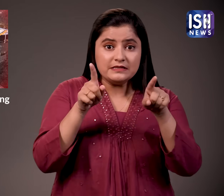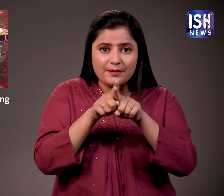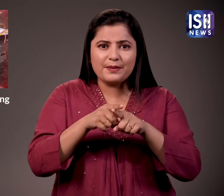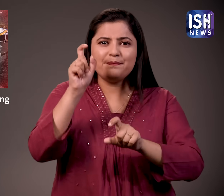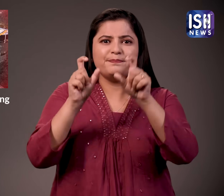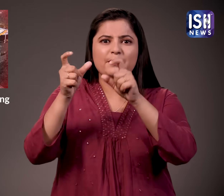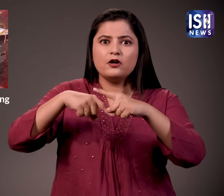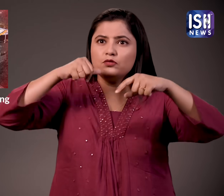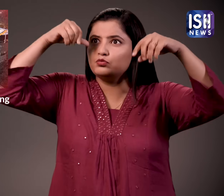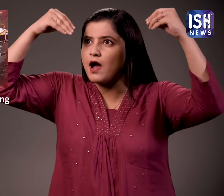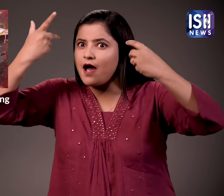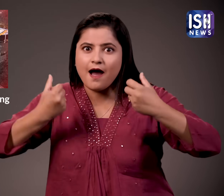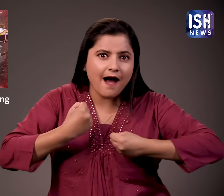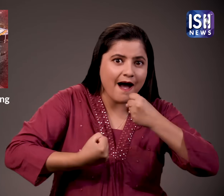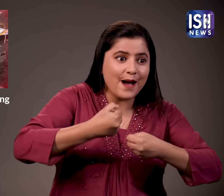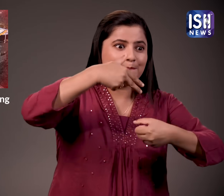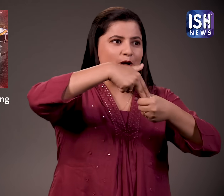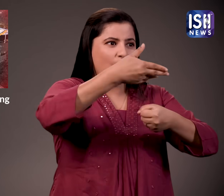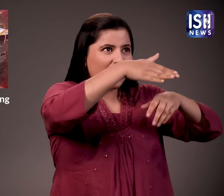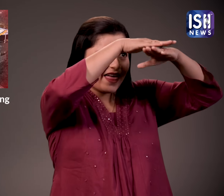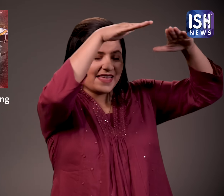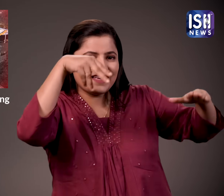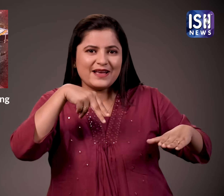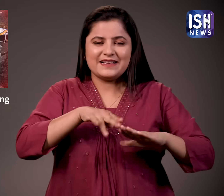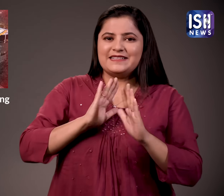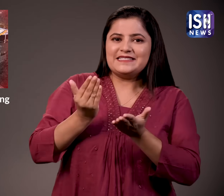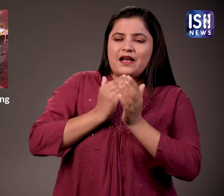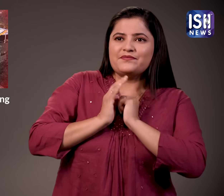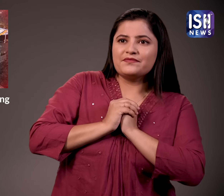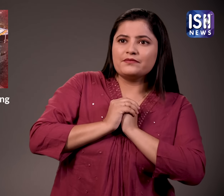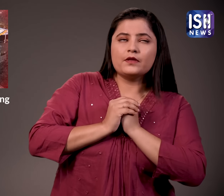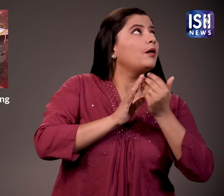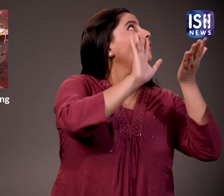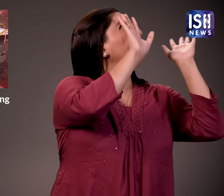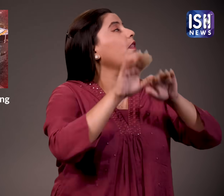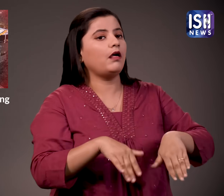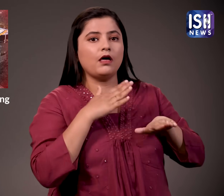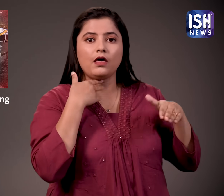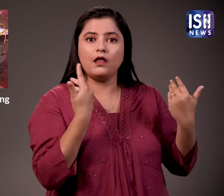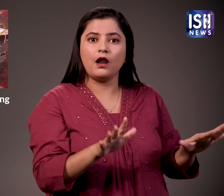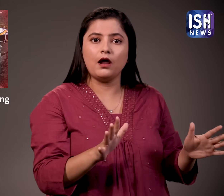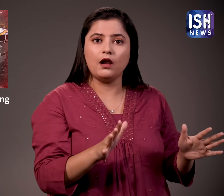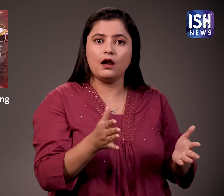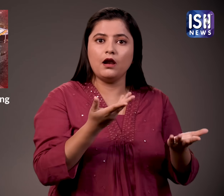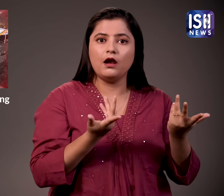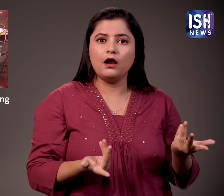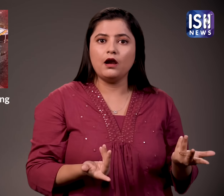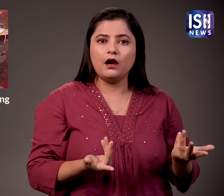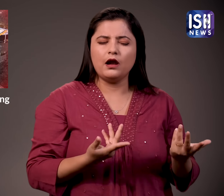Some of the deceased were the ones who had taken refuge under the petrol pump to protect themselves from the rain.